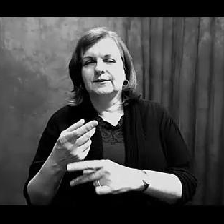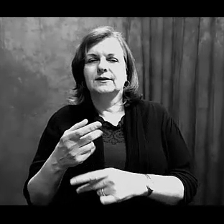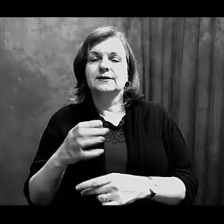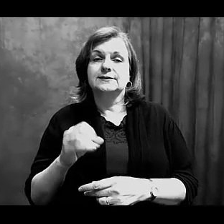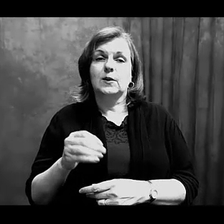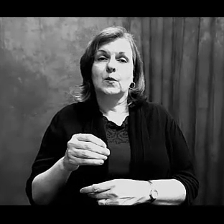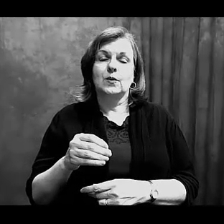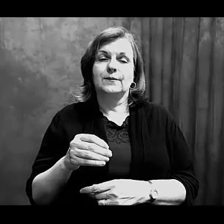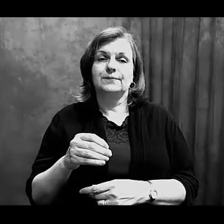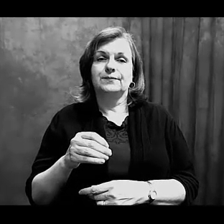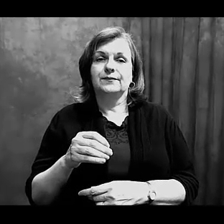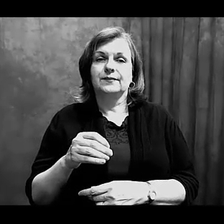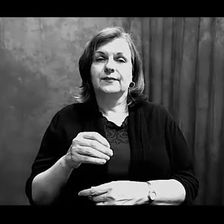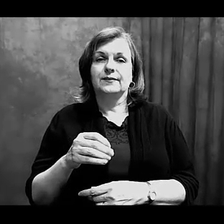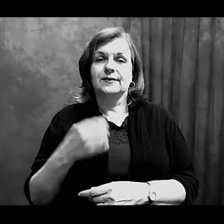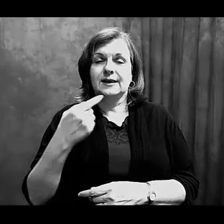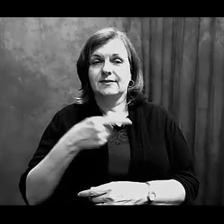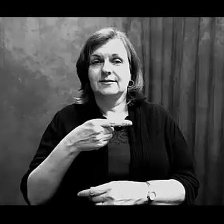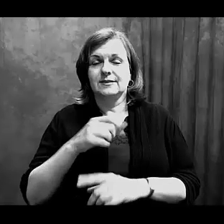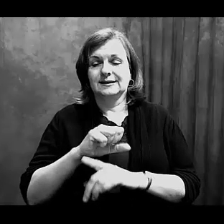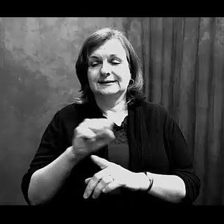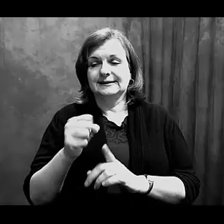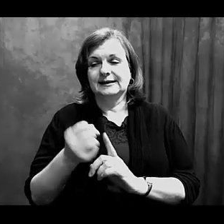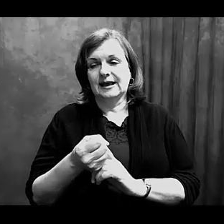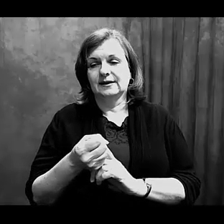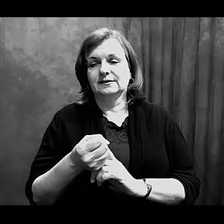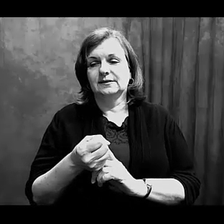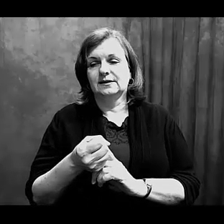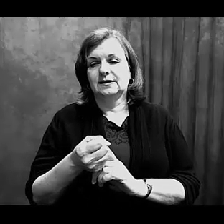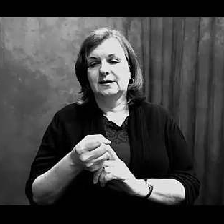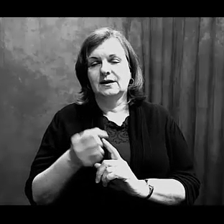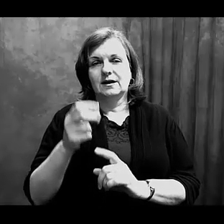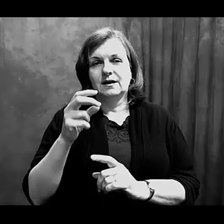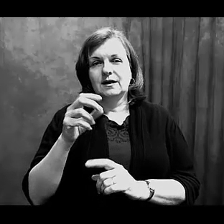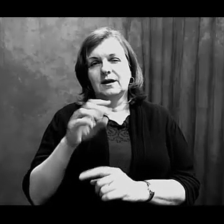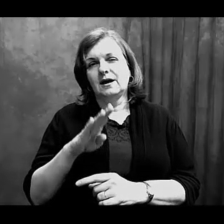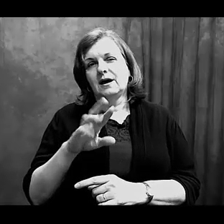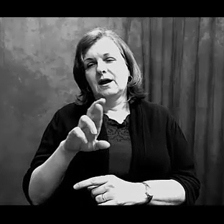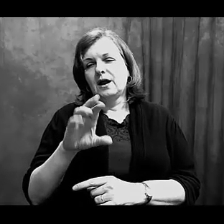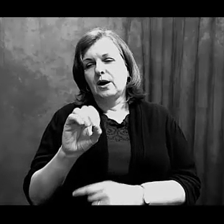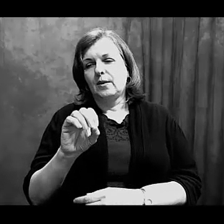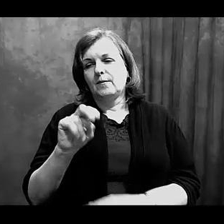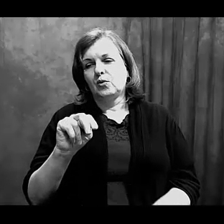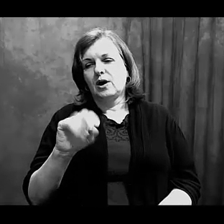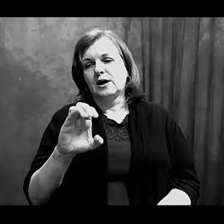so in this case looking at tinier bronchials!